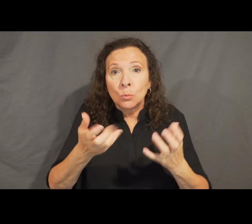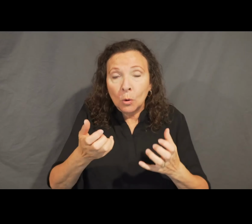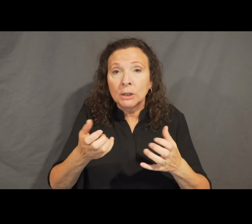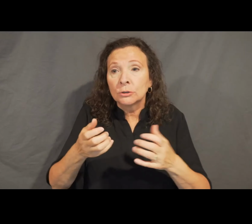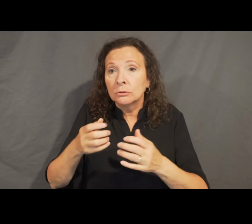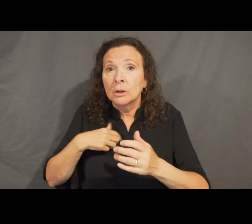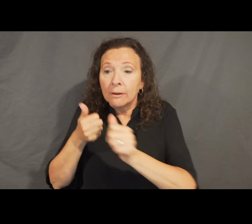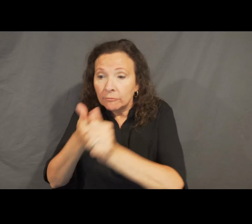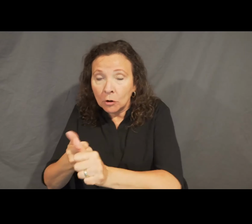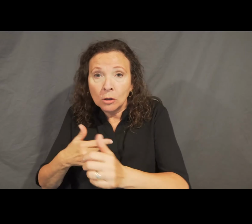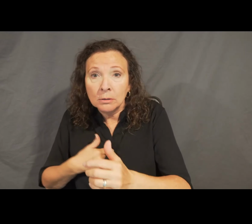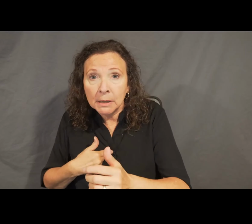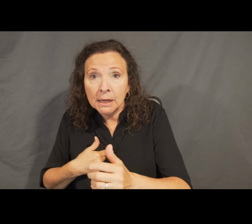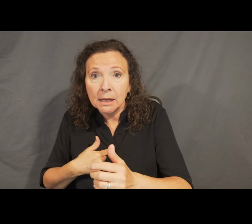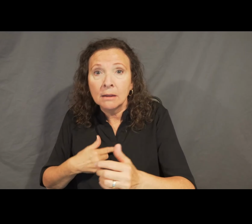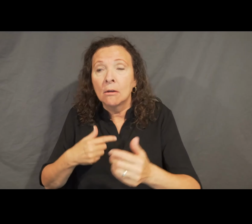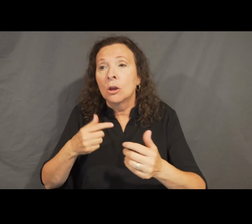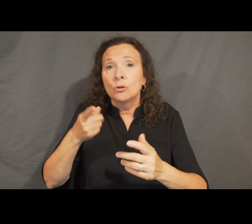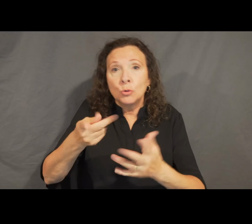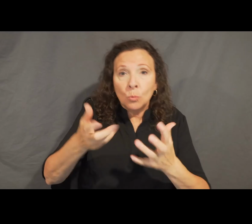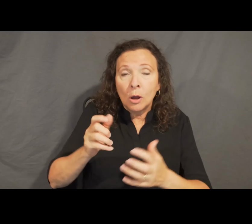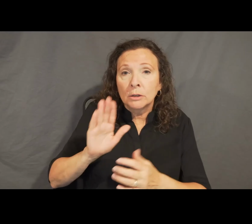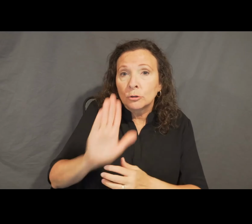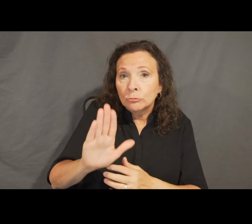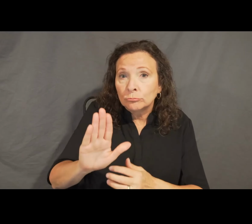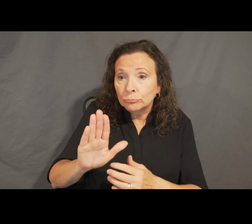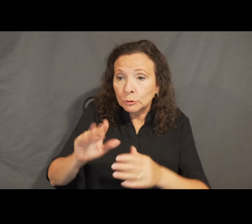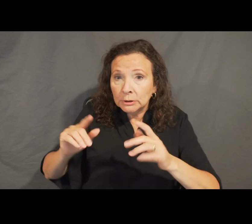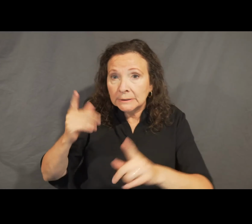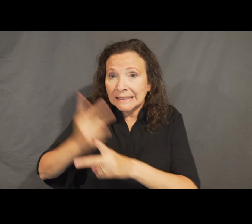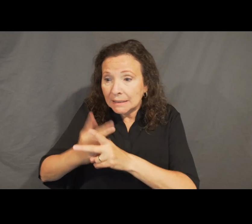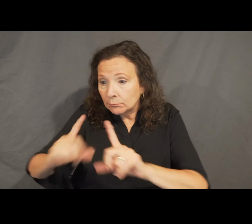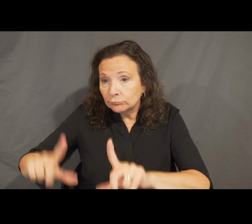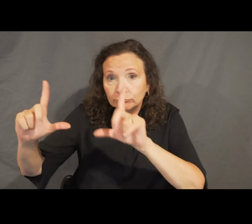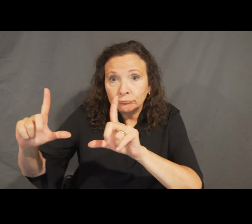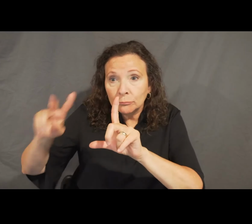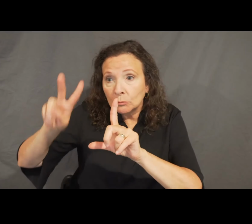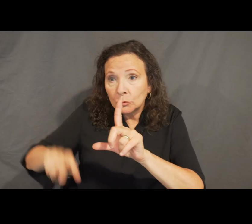have a version of that content on your own end, you would be able to do that.